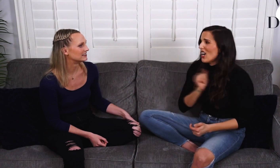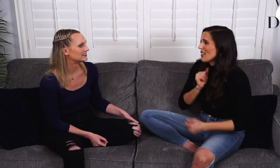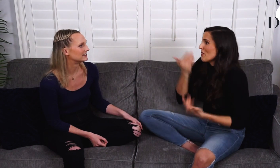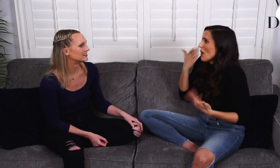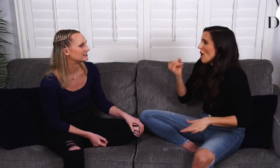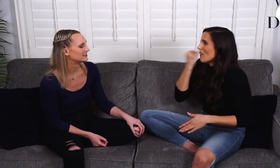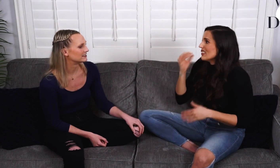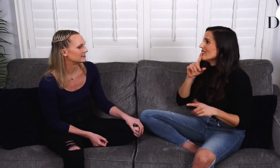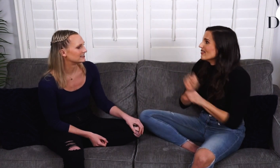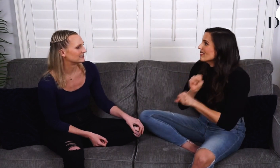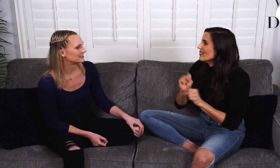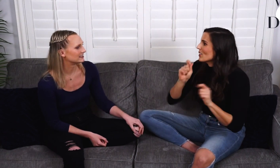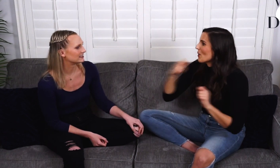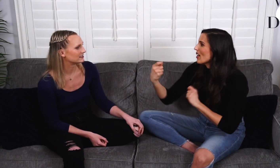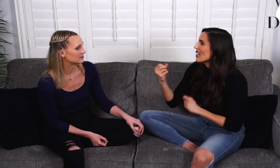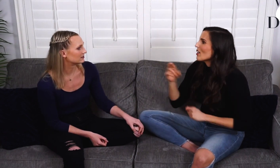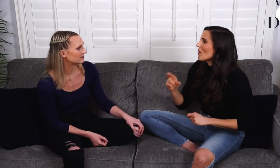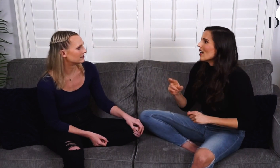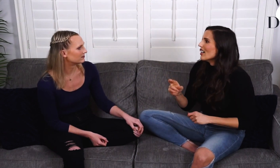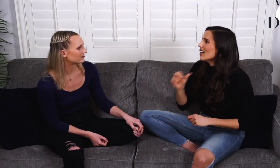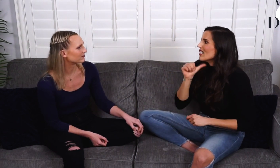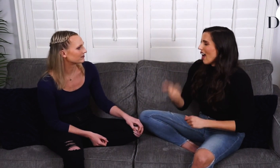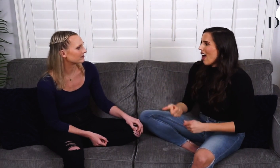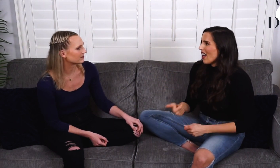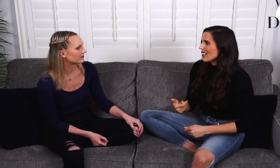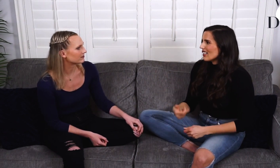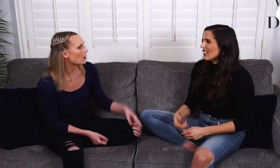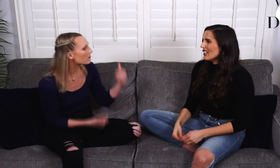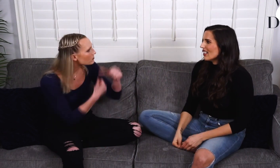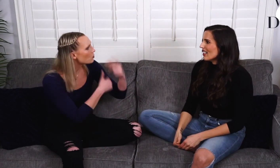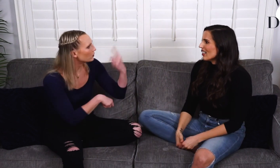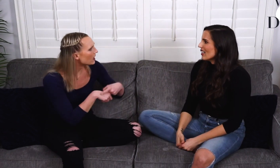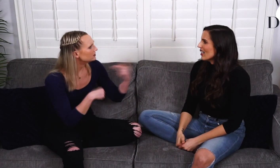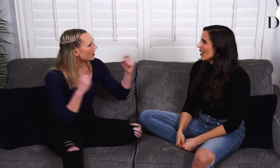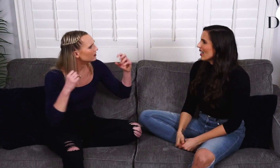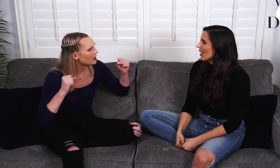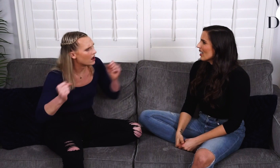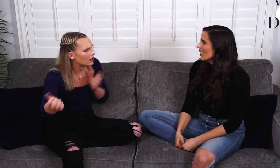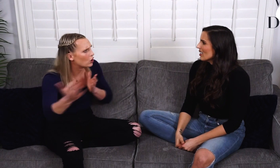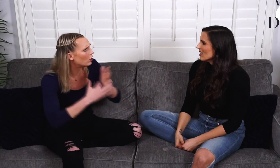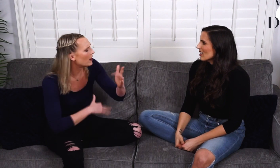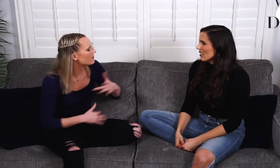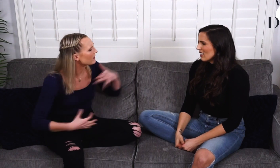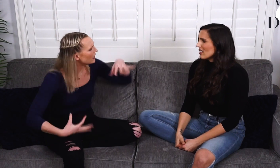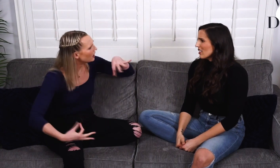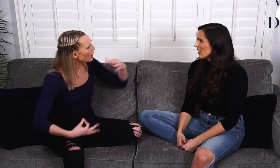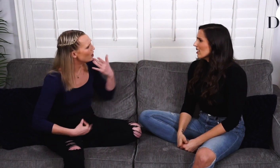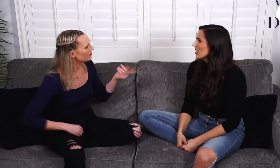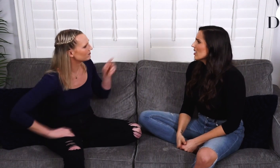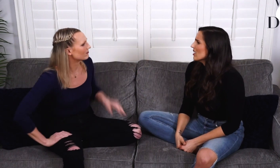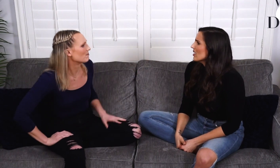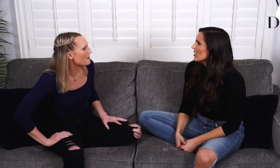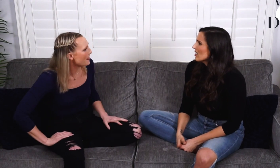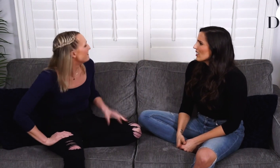still can't see ourselves. We don't know if it’s actual recording or not. - Remember that one time when we were filming and we felt so good